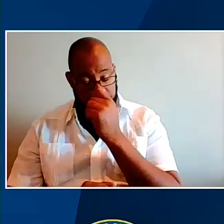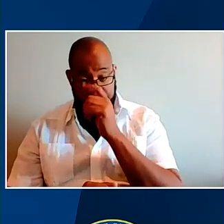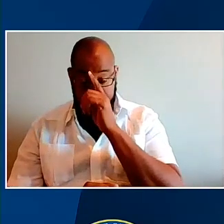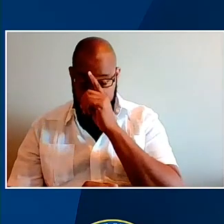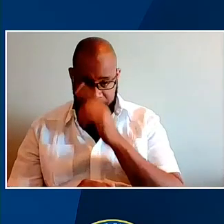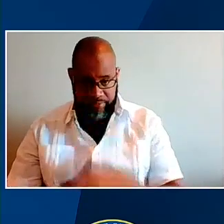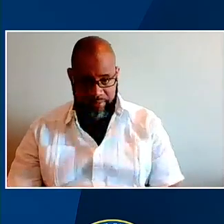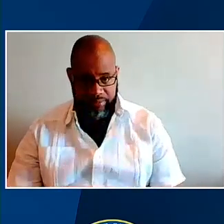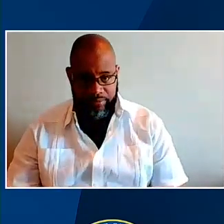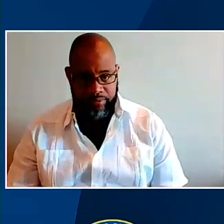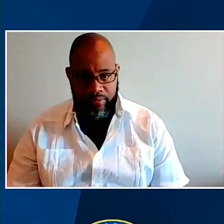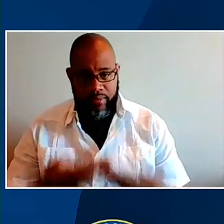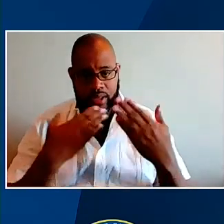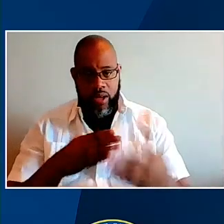Thank you. Barmak, go ahead.